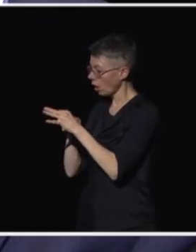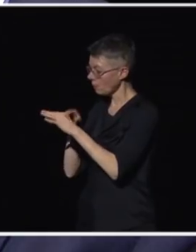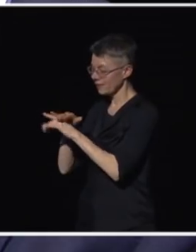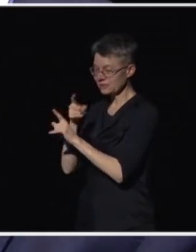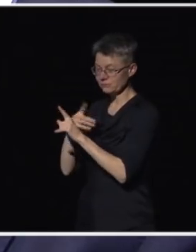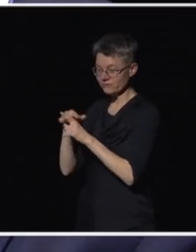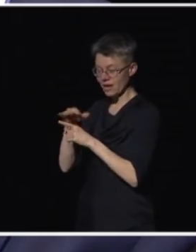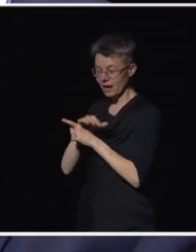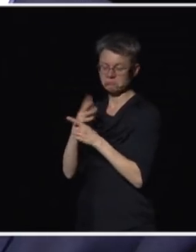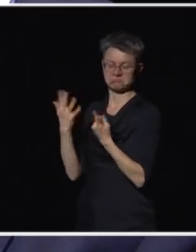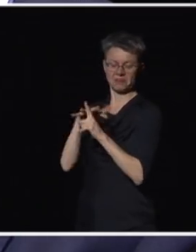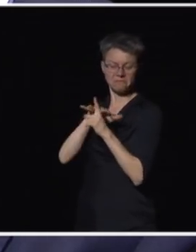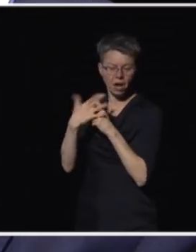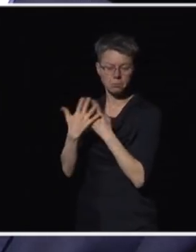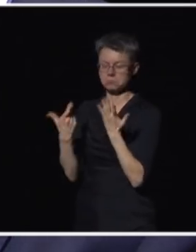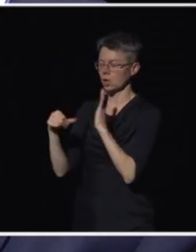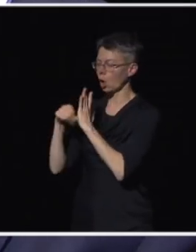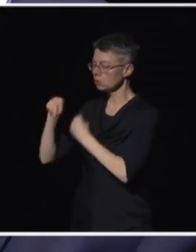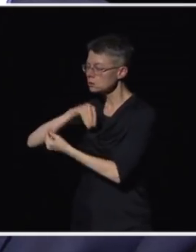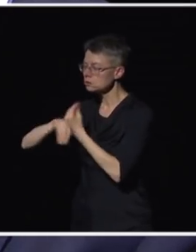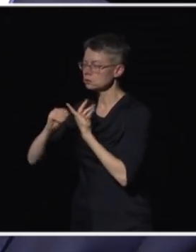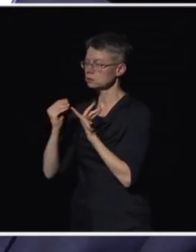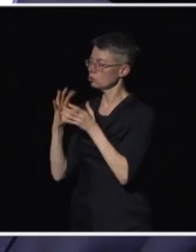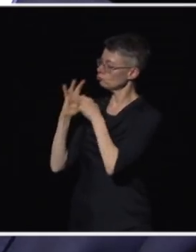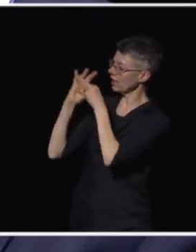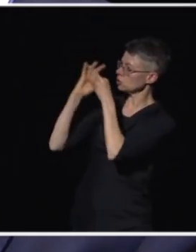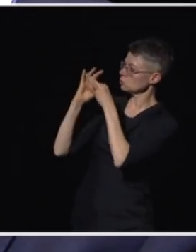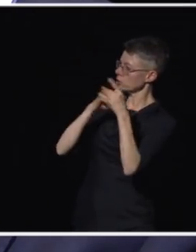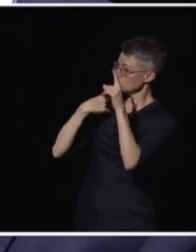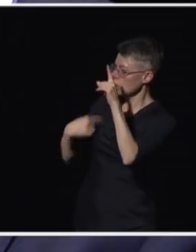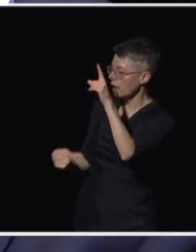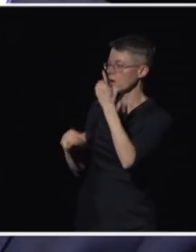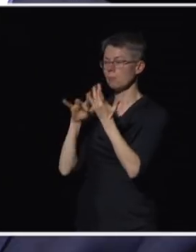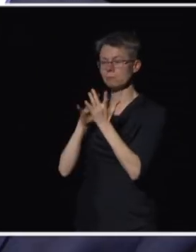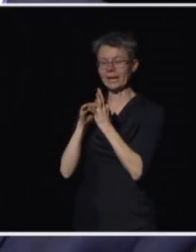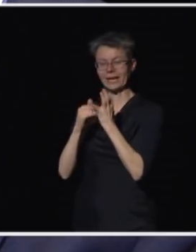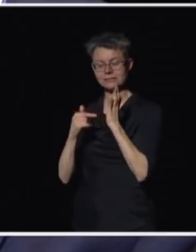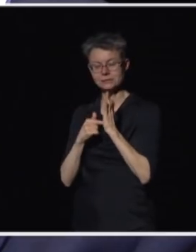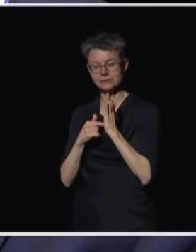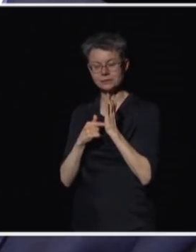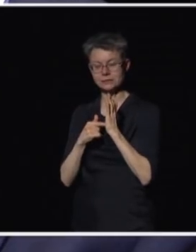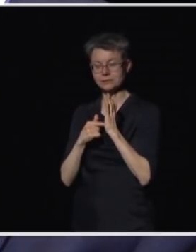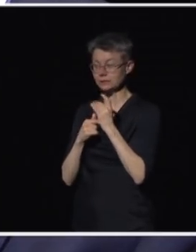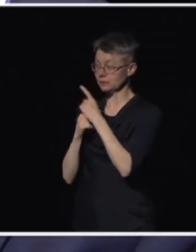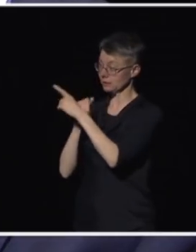be it the environment, be it the economy, be it relations with China, be it the Middle East, and he can answer each one